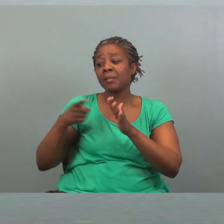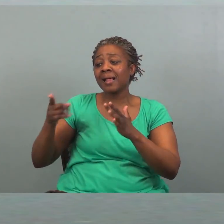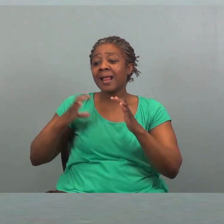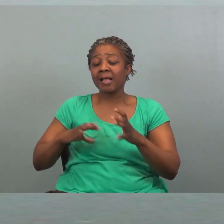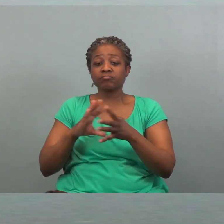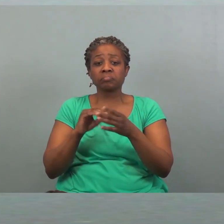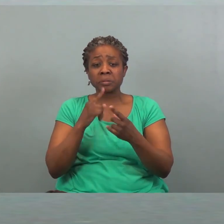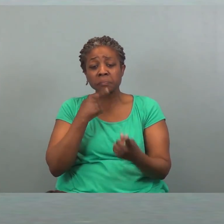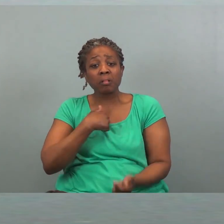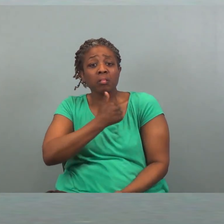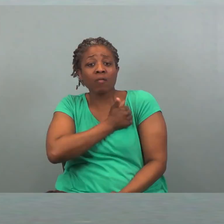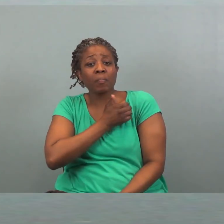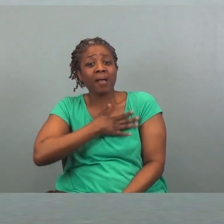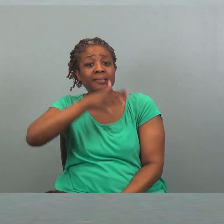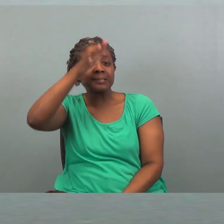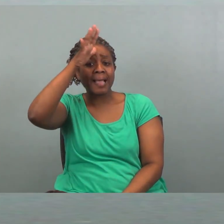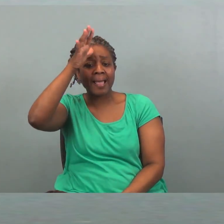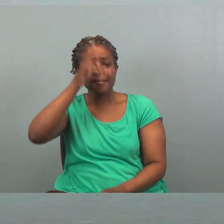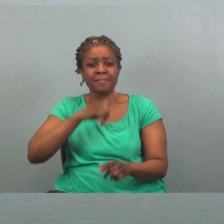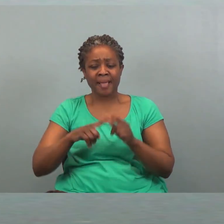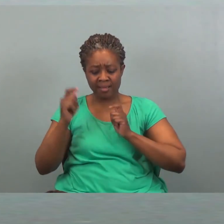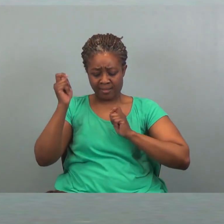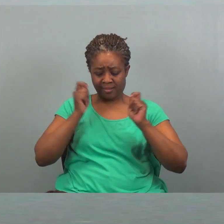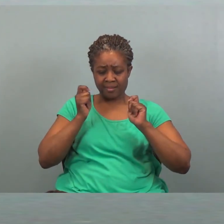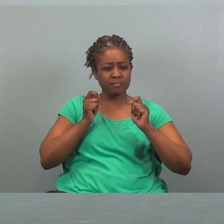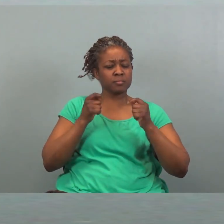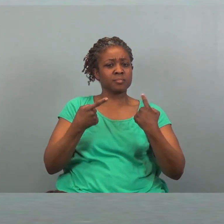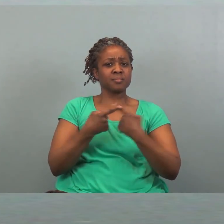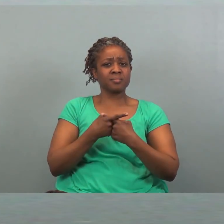If the client is stating that they really love their father, for example, but their body language contradicts